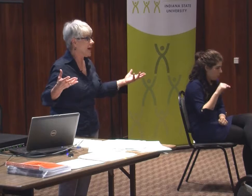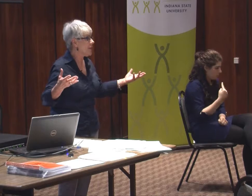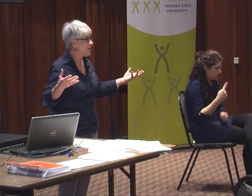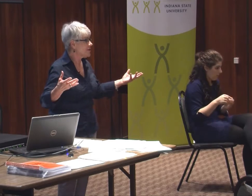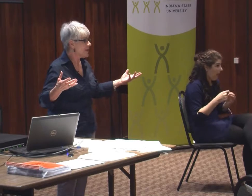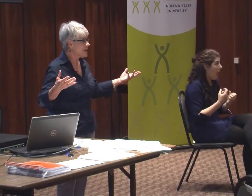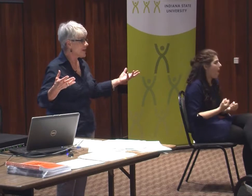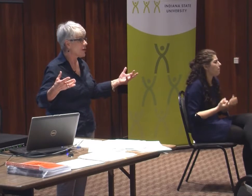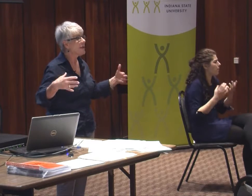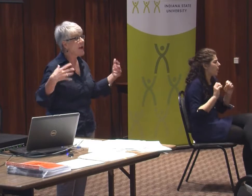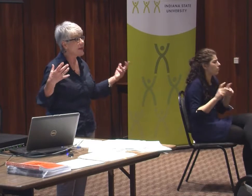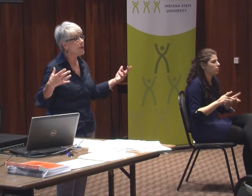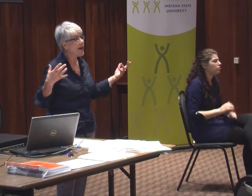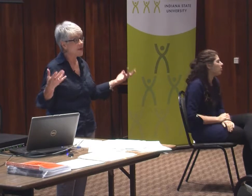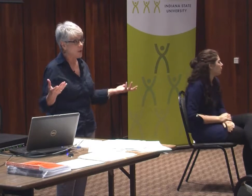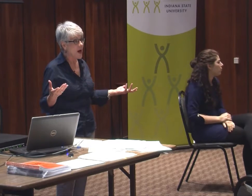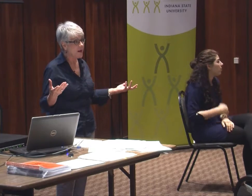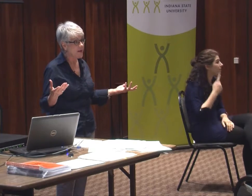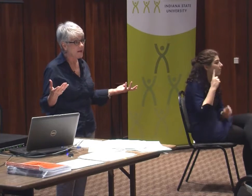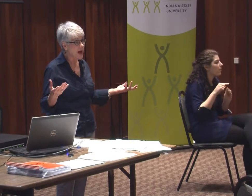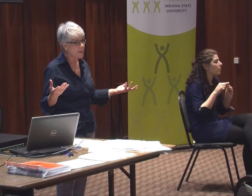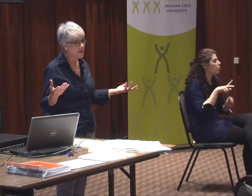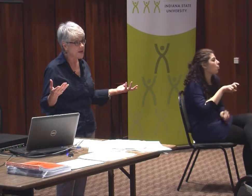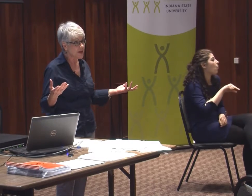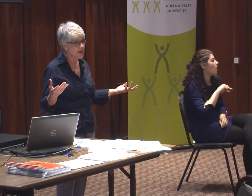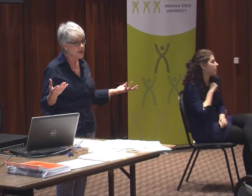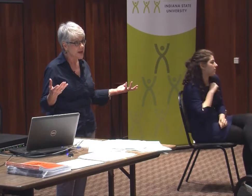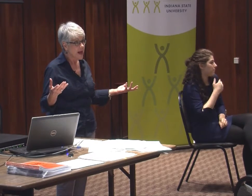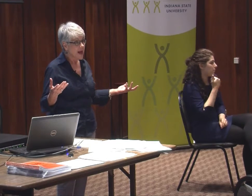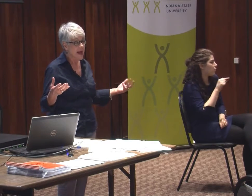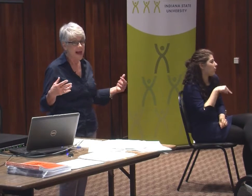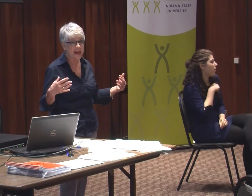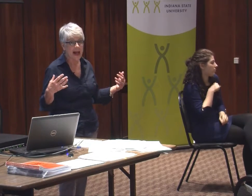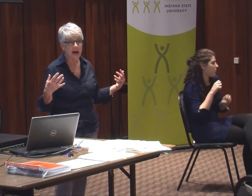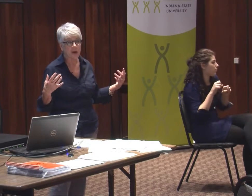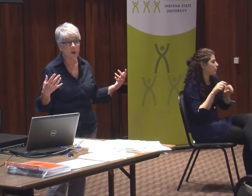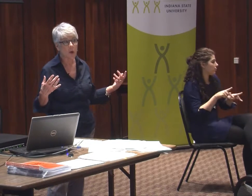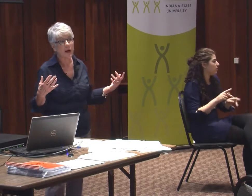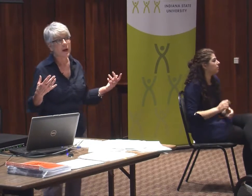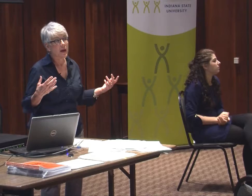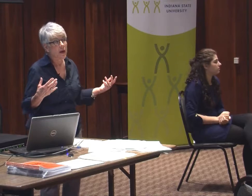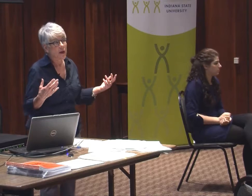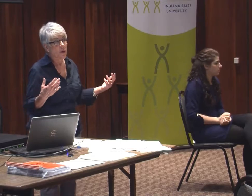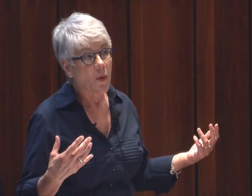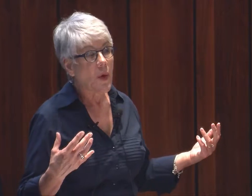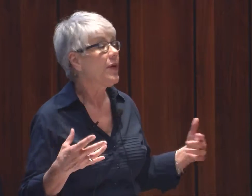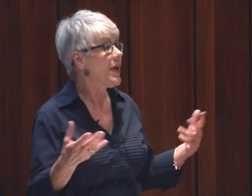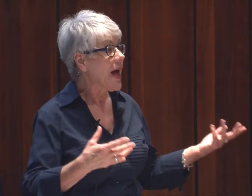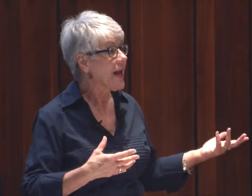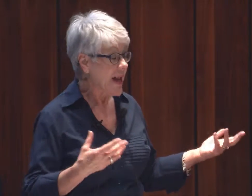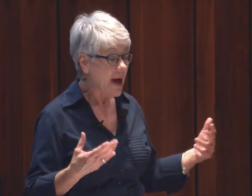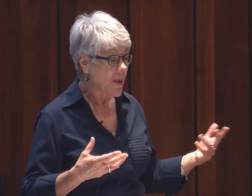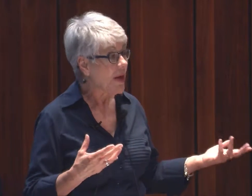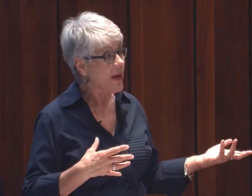many opportunities they are, but rather about the quality of the opportunities, and how whether or not and how well they